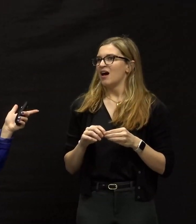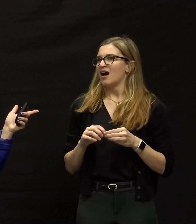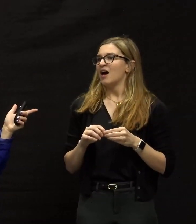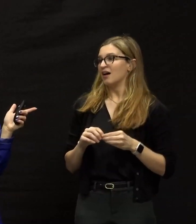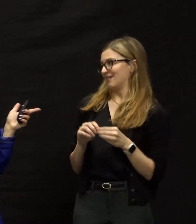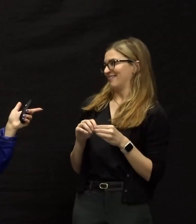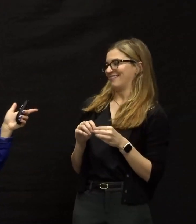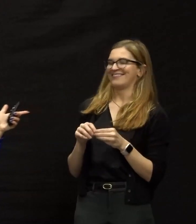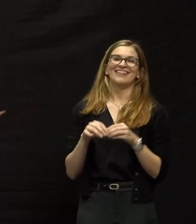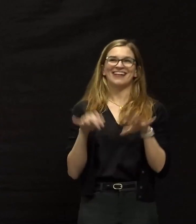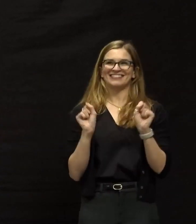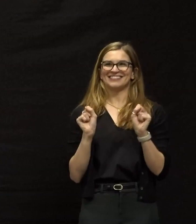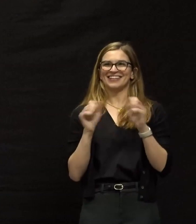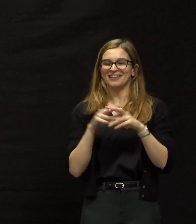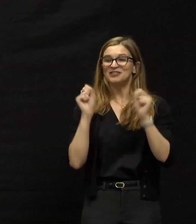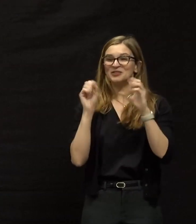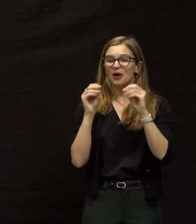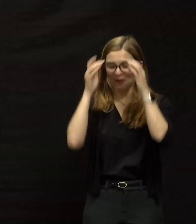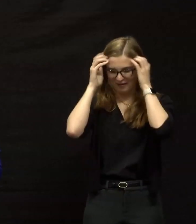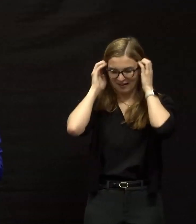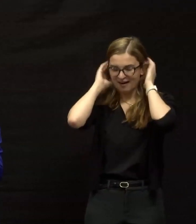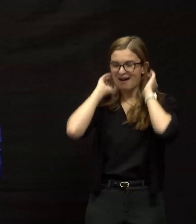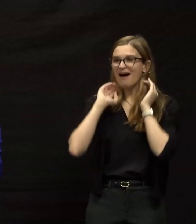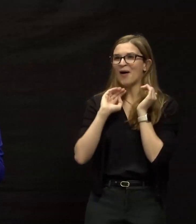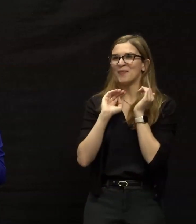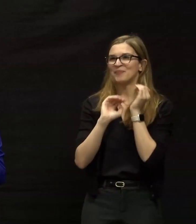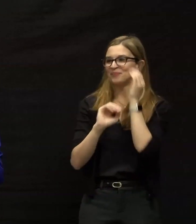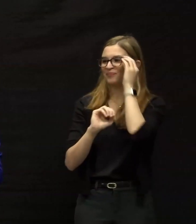This is you. Okay, all right, so